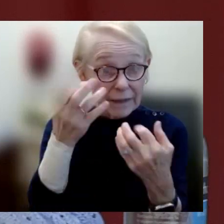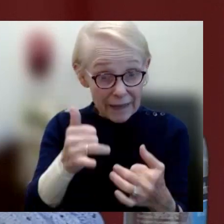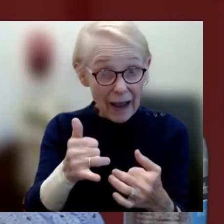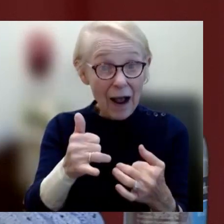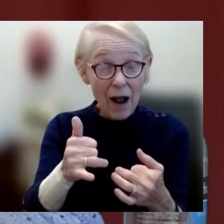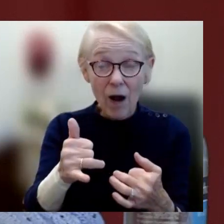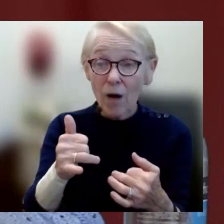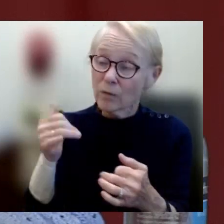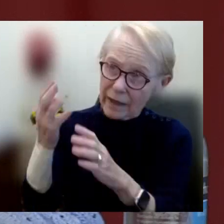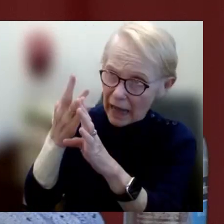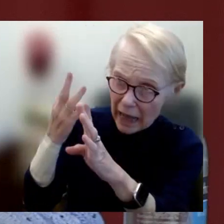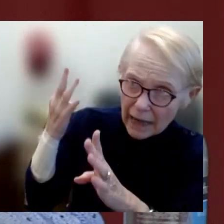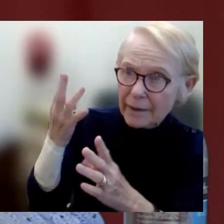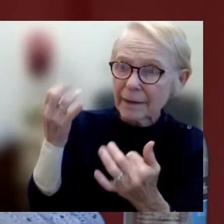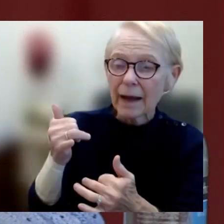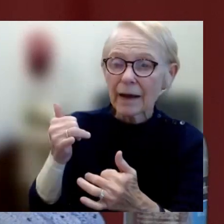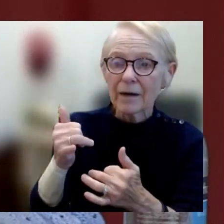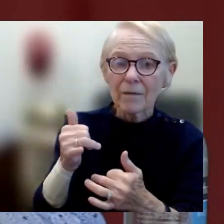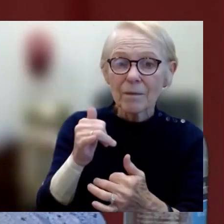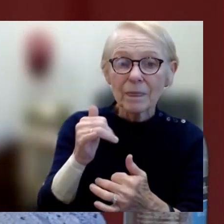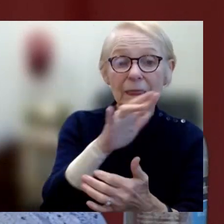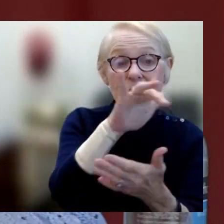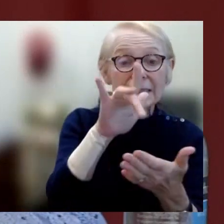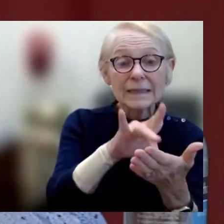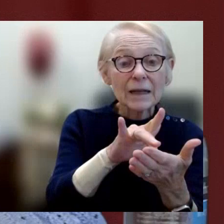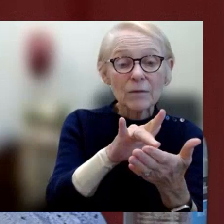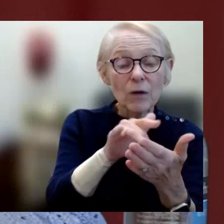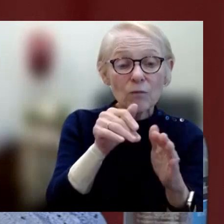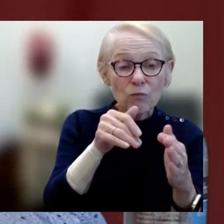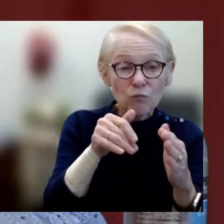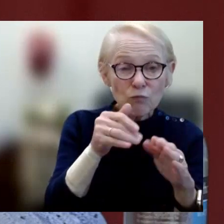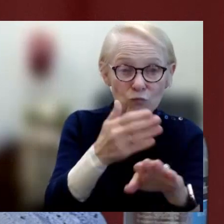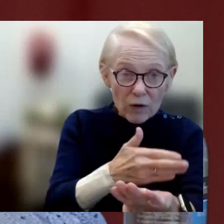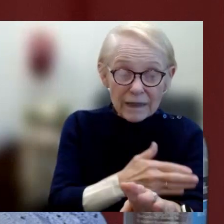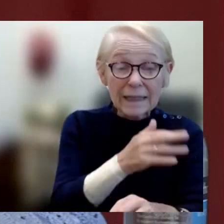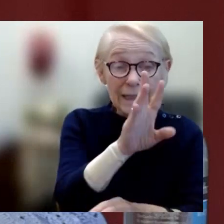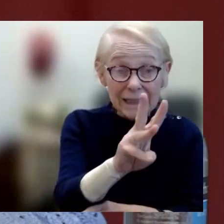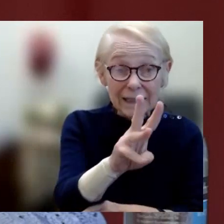to the report from the center of American progress nearly 62 percent of Voters with disabilities cast